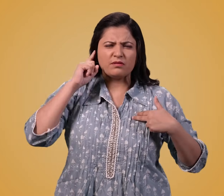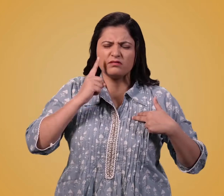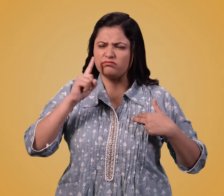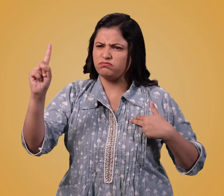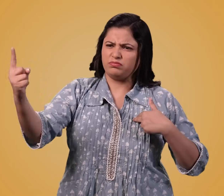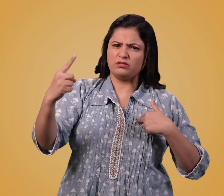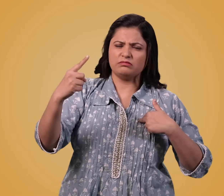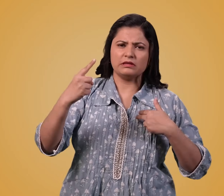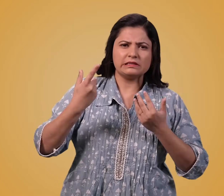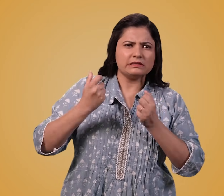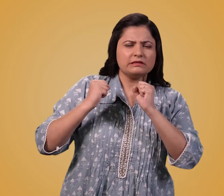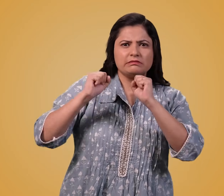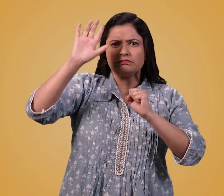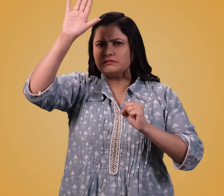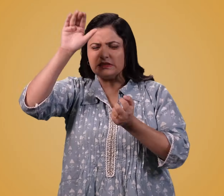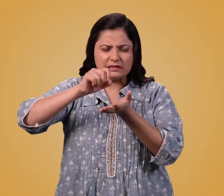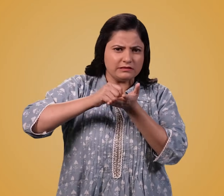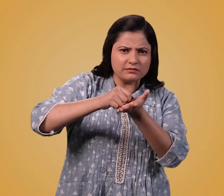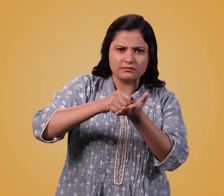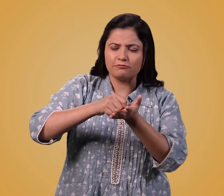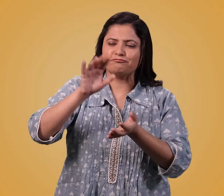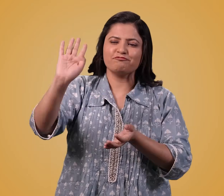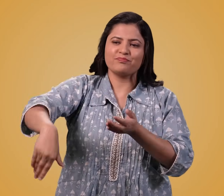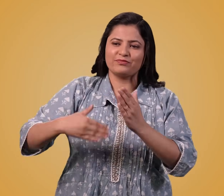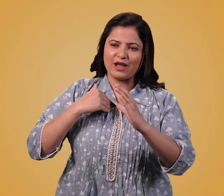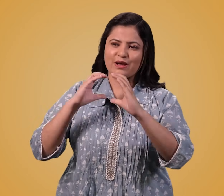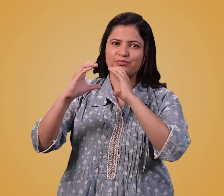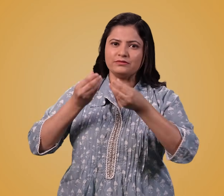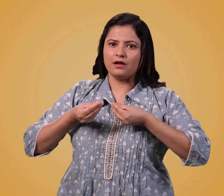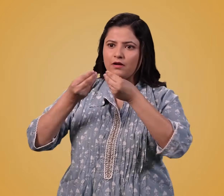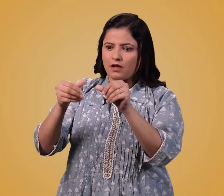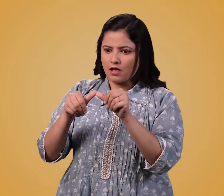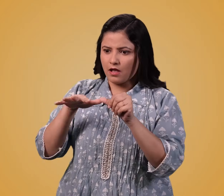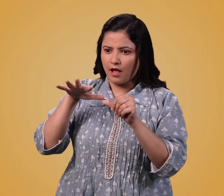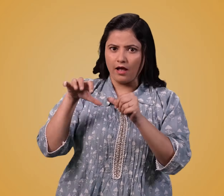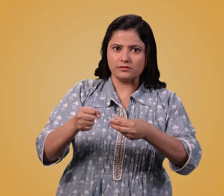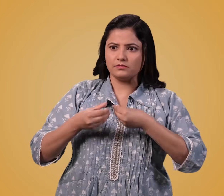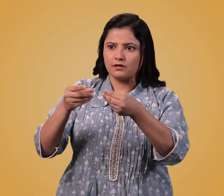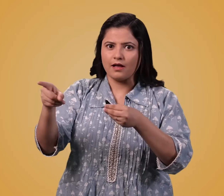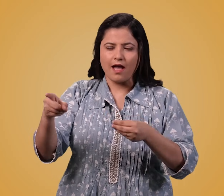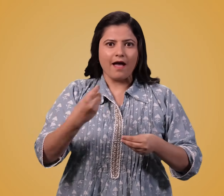and any Deaf person has problems communicating with you, then you can sign and make the conversation accessible.